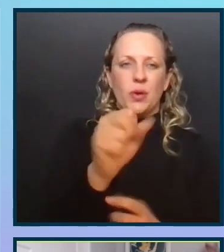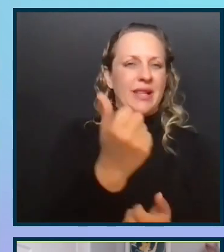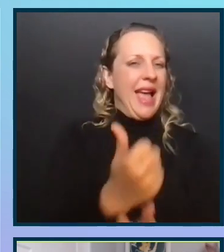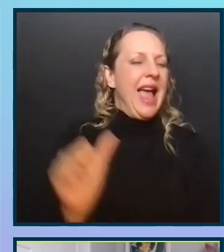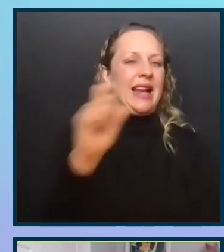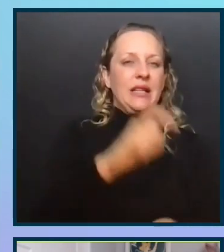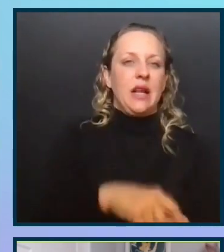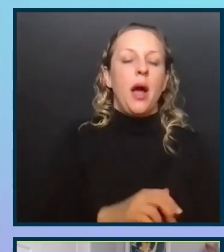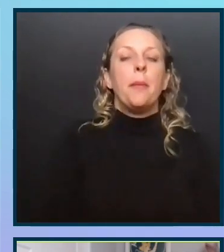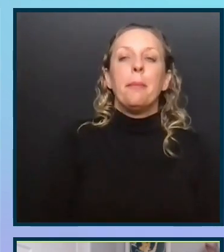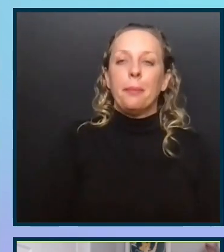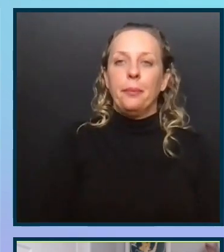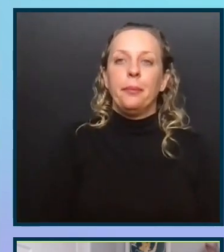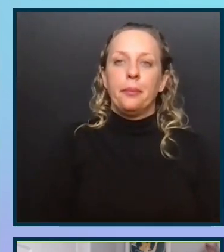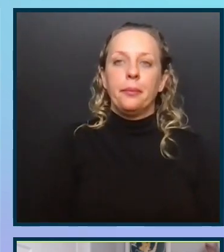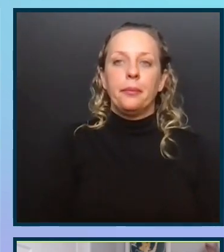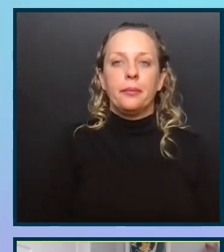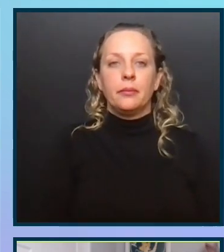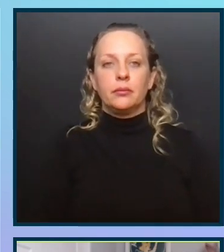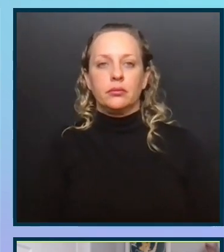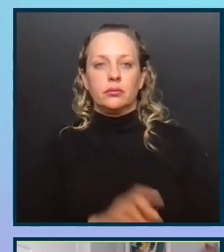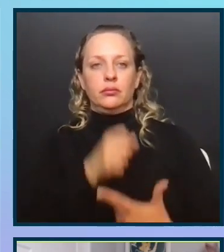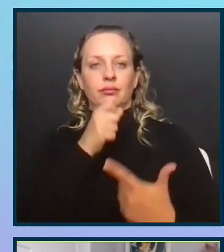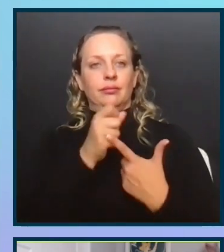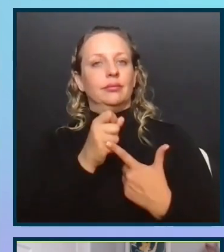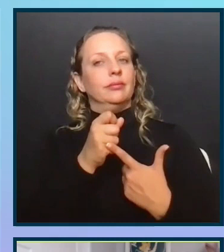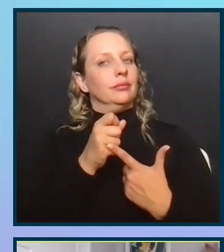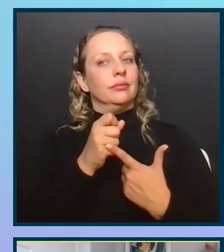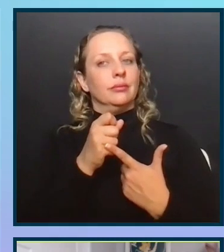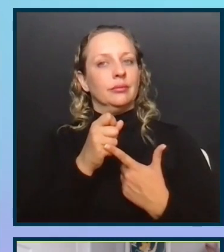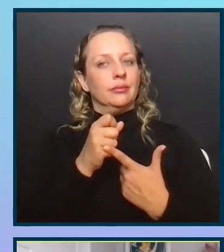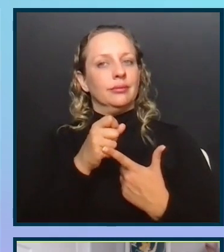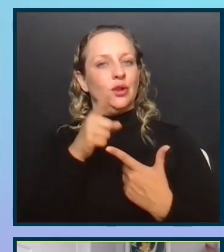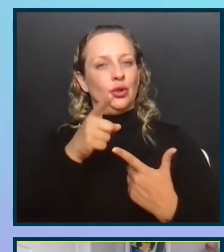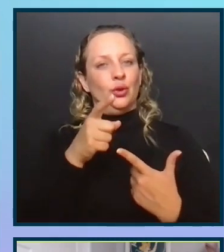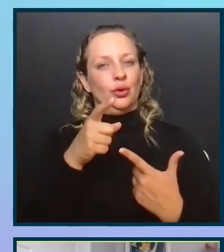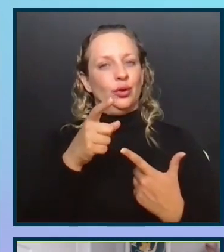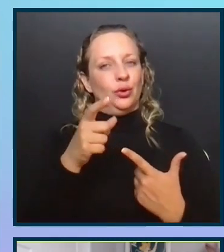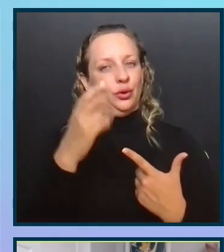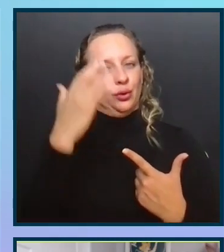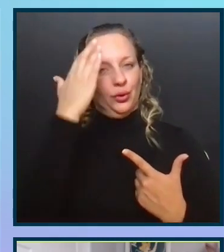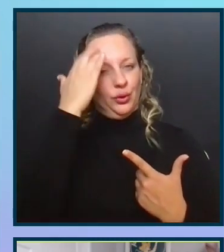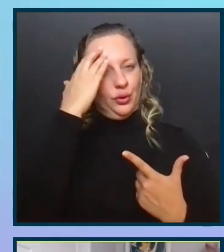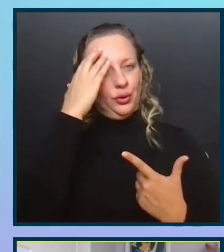(Anna clears throat) Secondly, you probably were expecting this, start getting yourself familiar